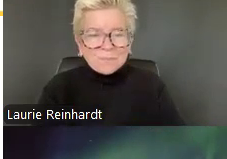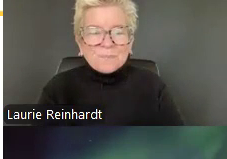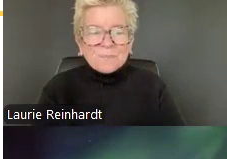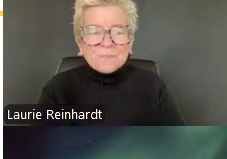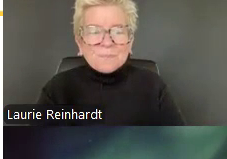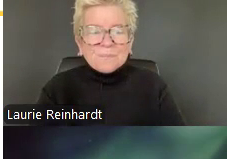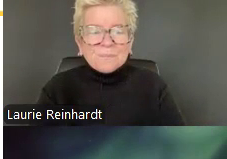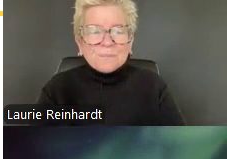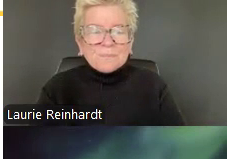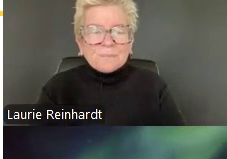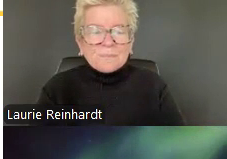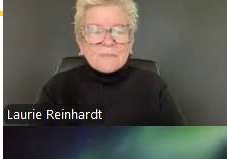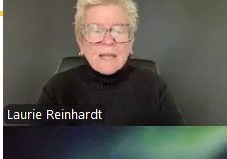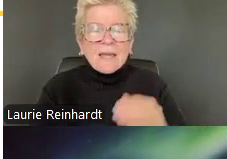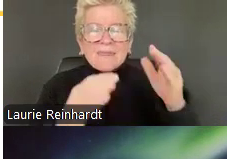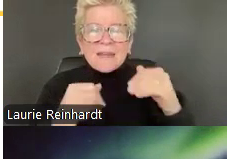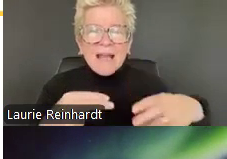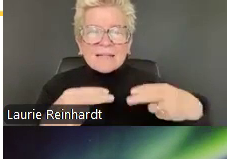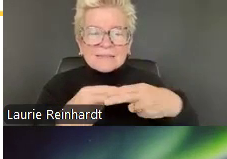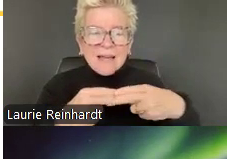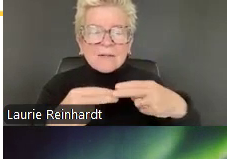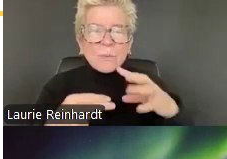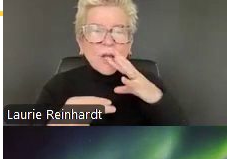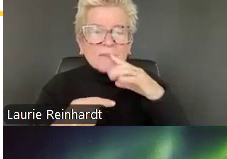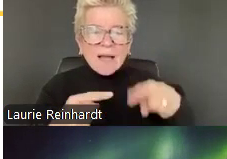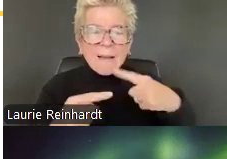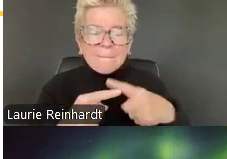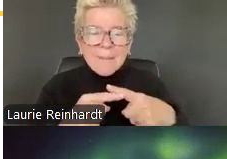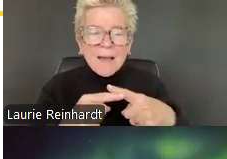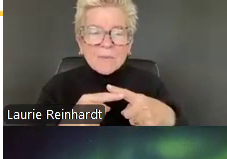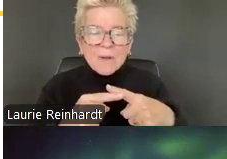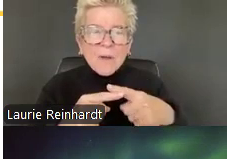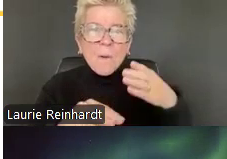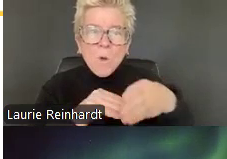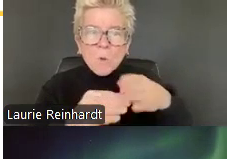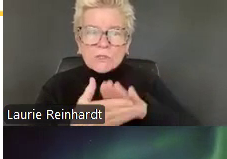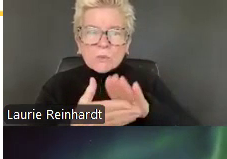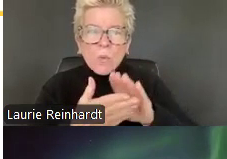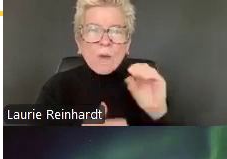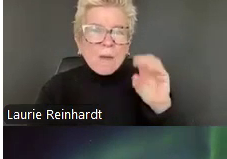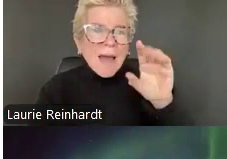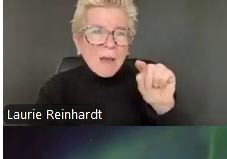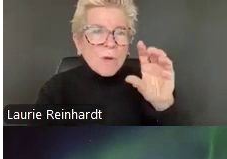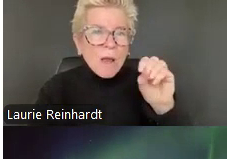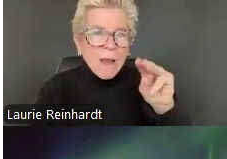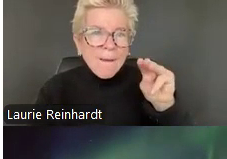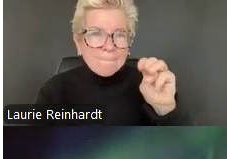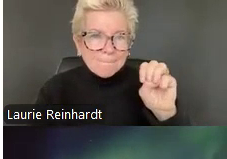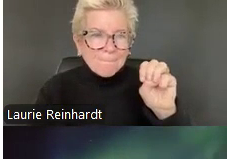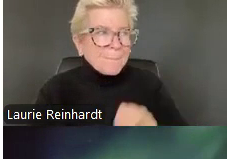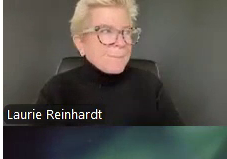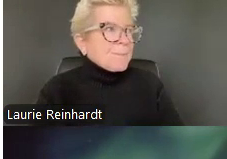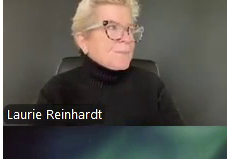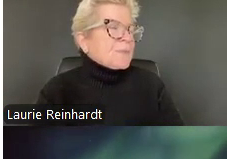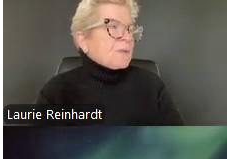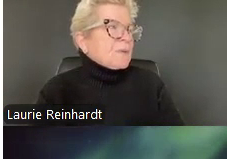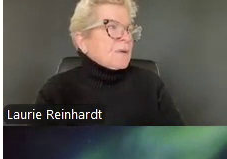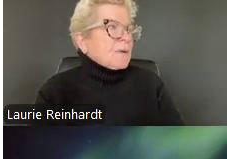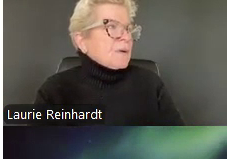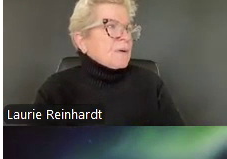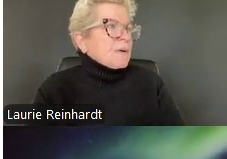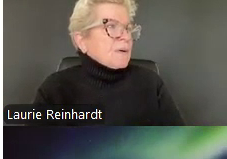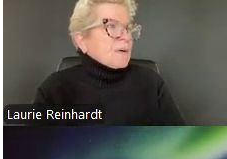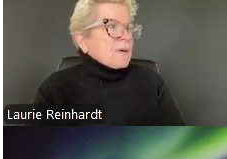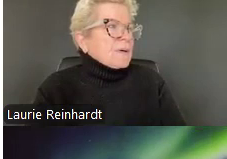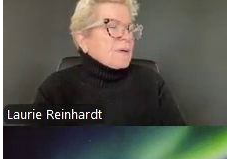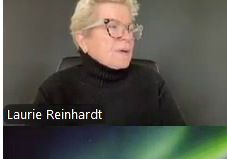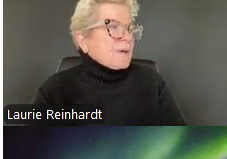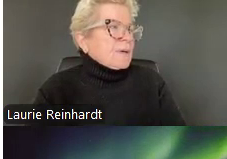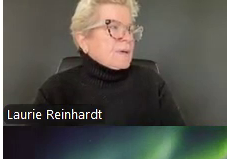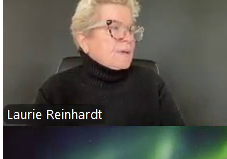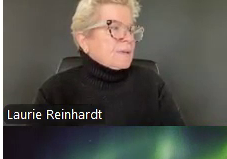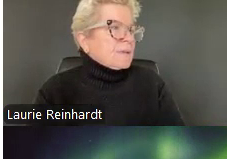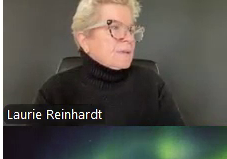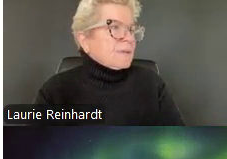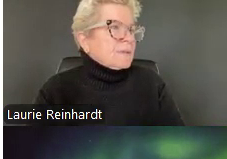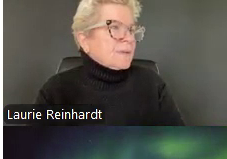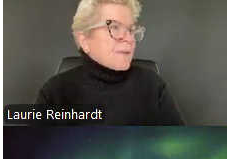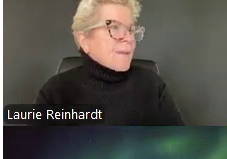the next slide and talk a little bit about post school outcome. And so this is about